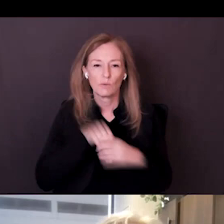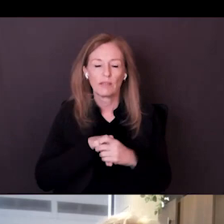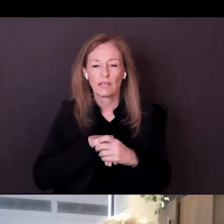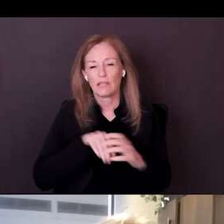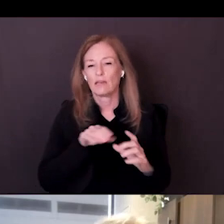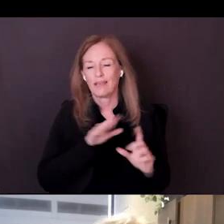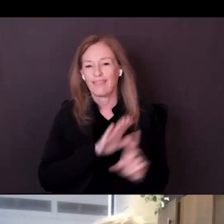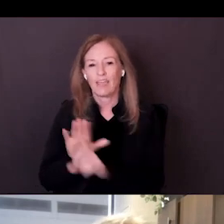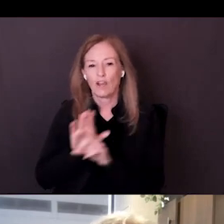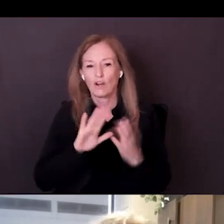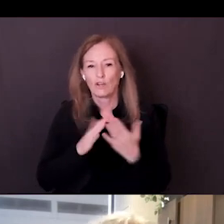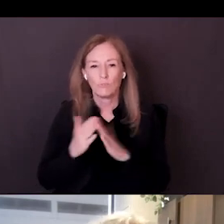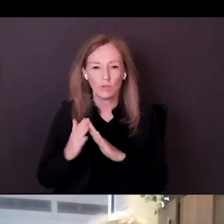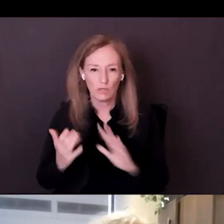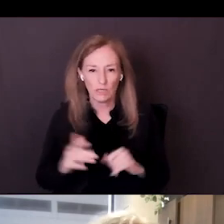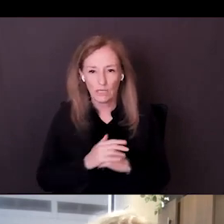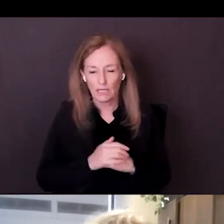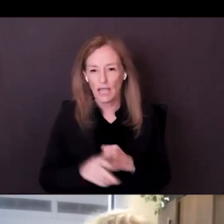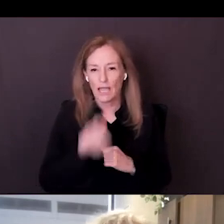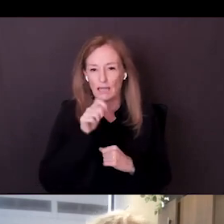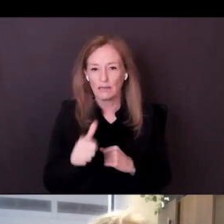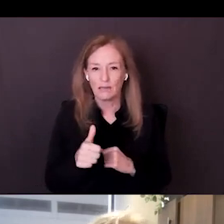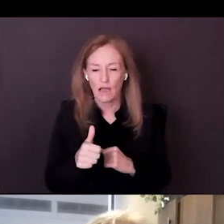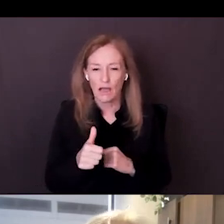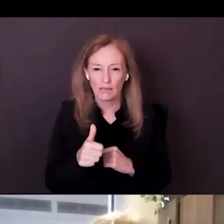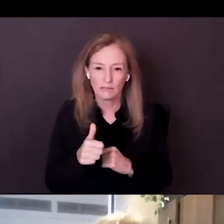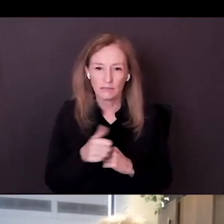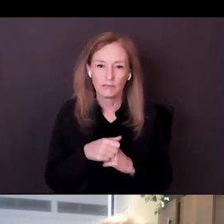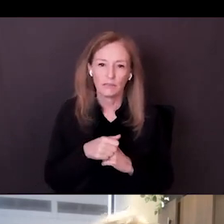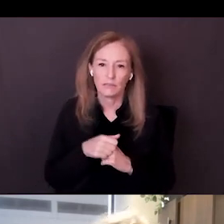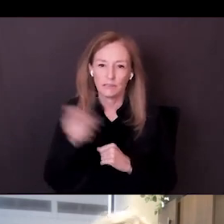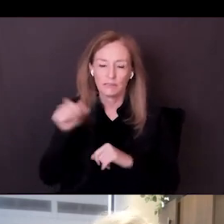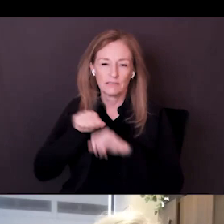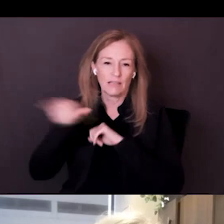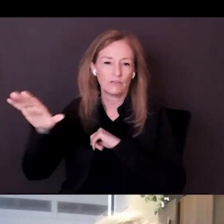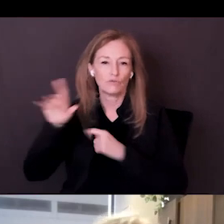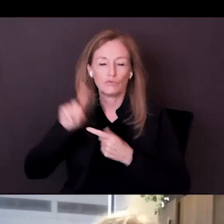RATHER THAN SENDING THEM TO RESIDENTIAL TREATMENT PROGRAMS